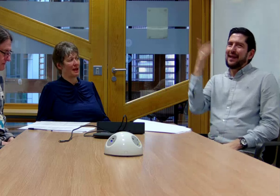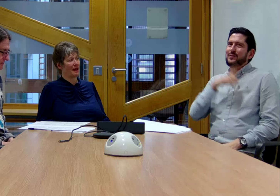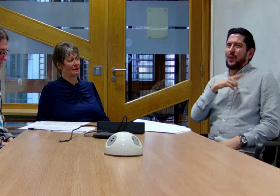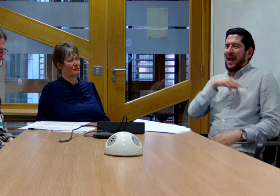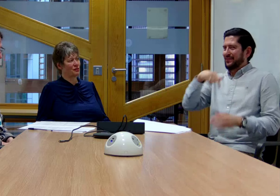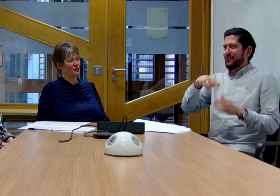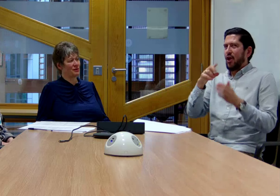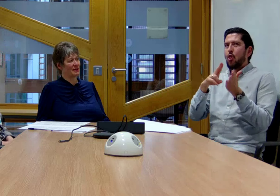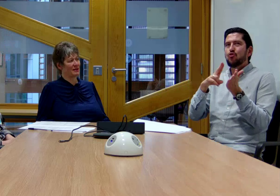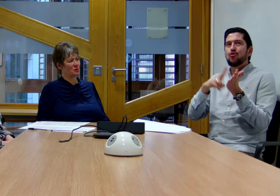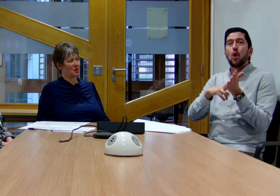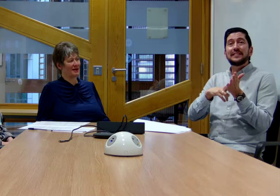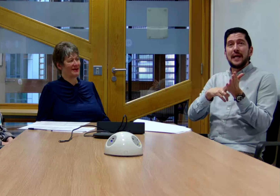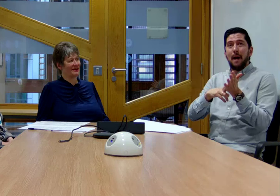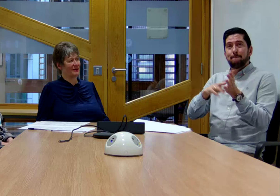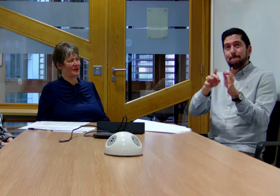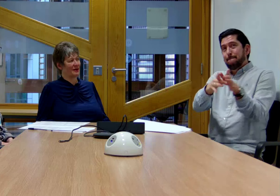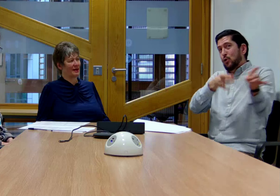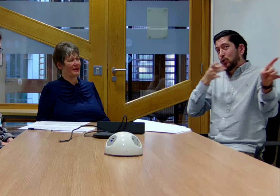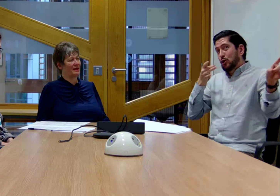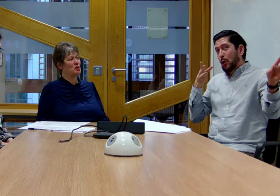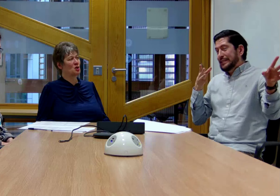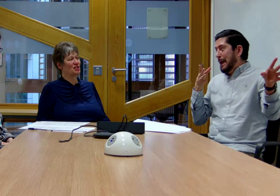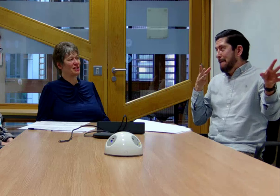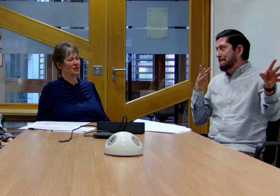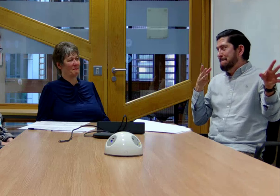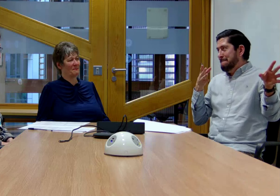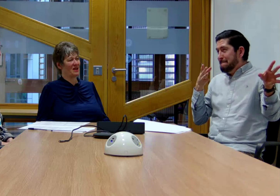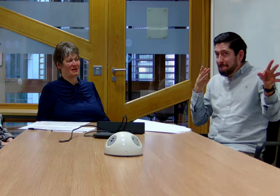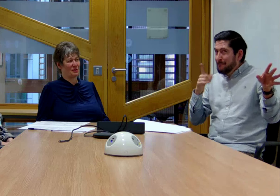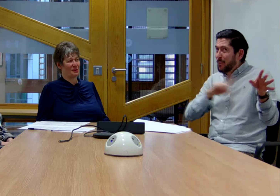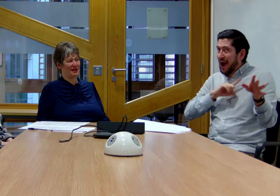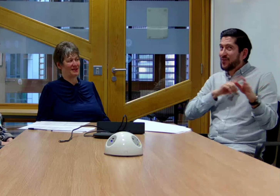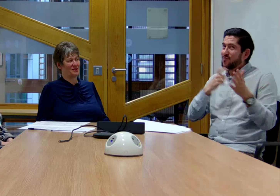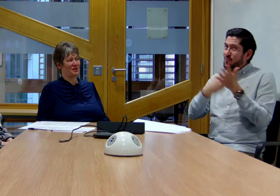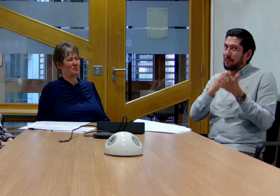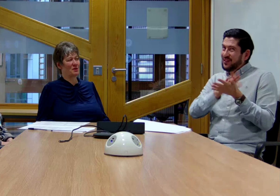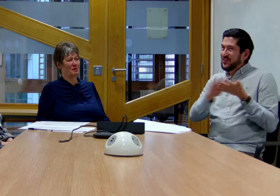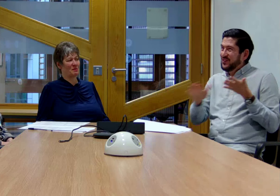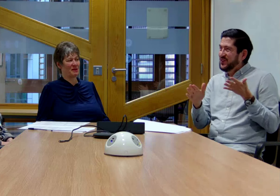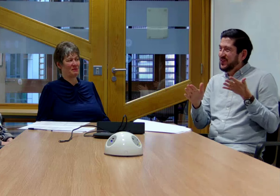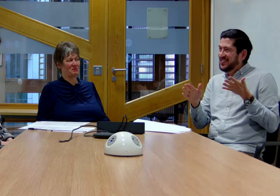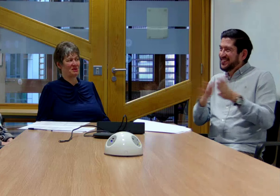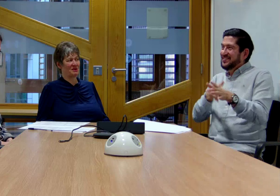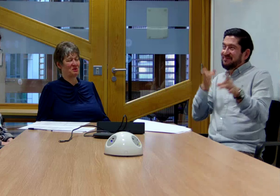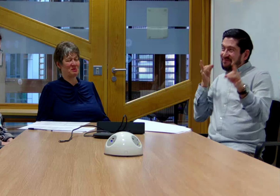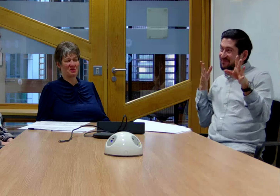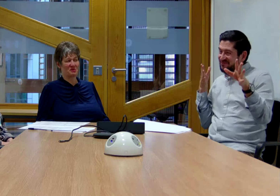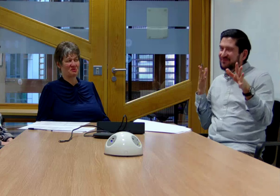so it's like the sign for a knife. And I'm sure you can guess why Nottingham , if you